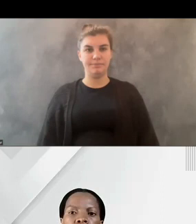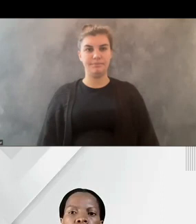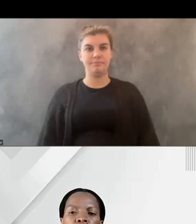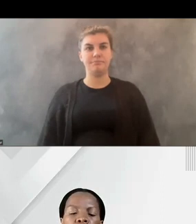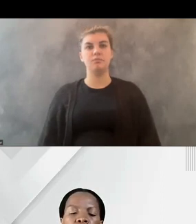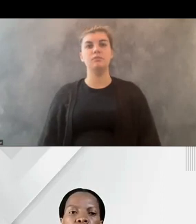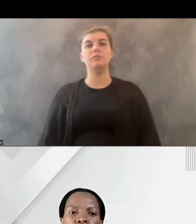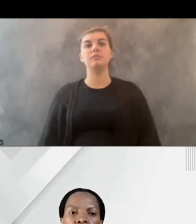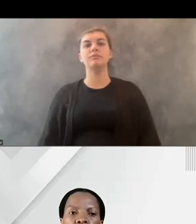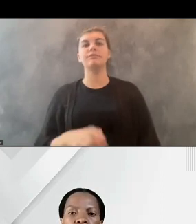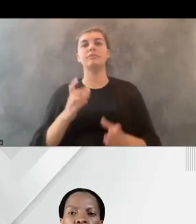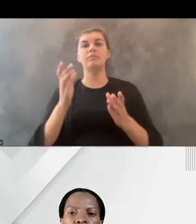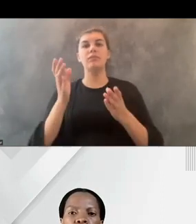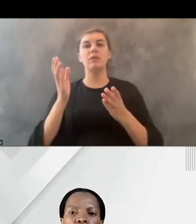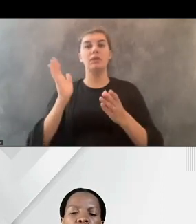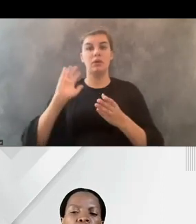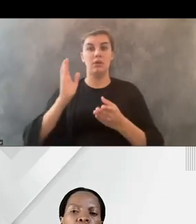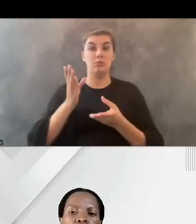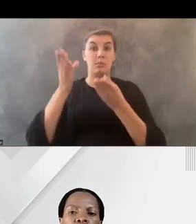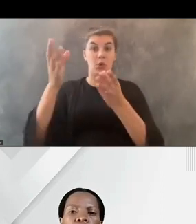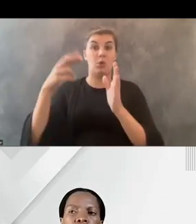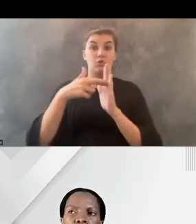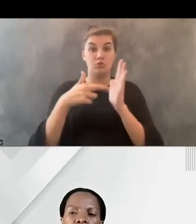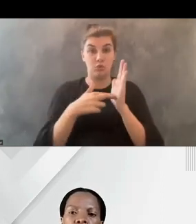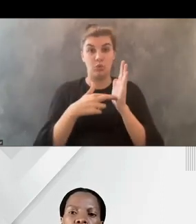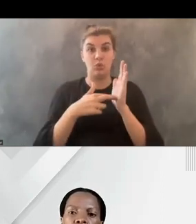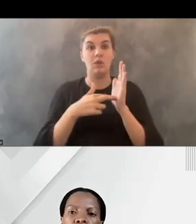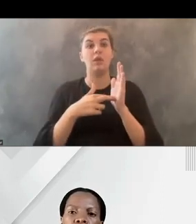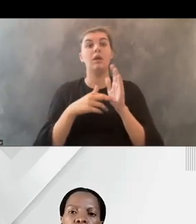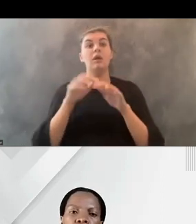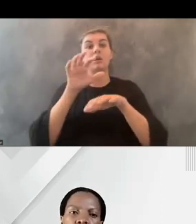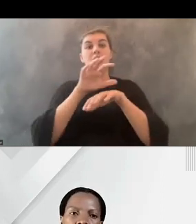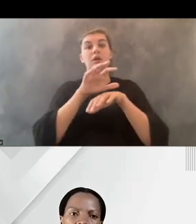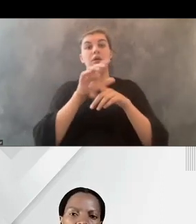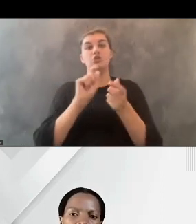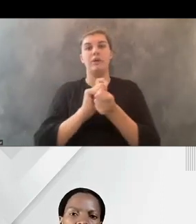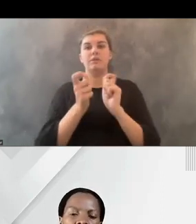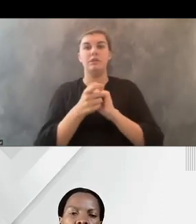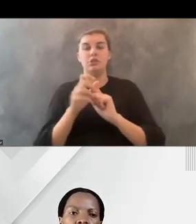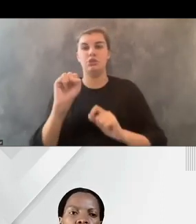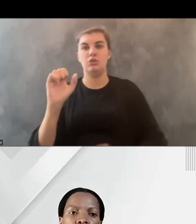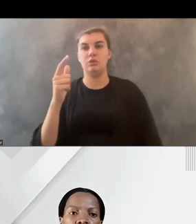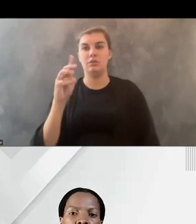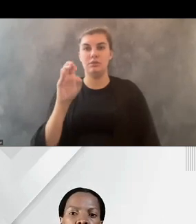In the proposed rule, transitional segments was a provision; in the final